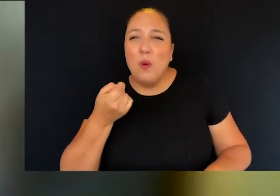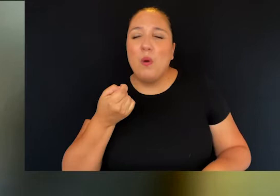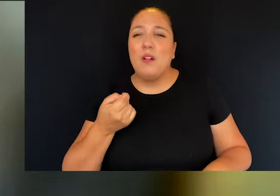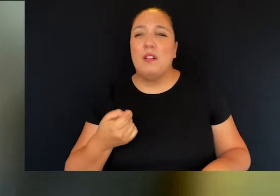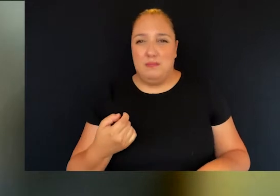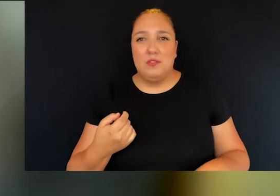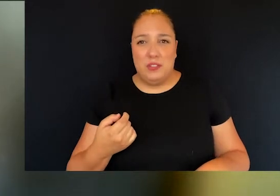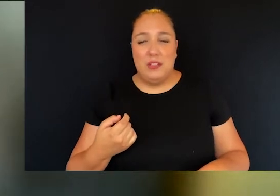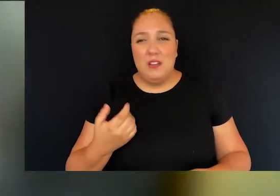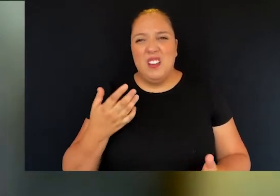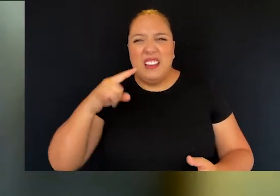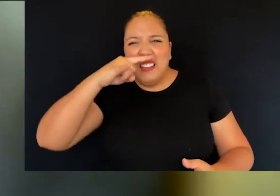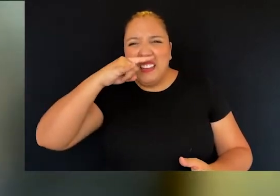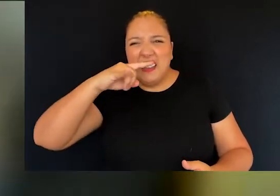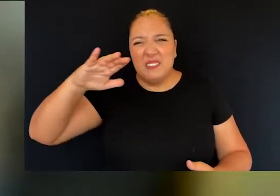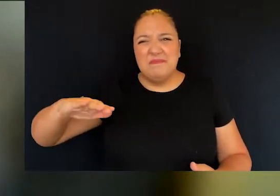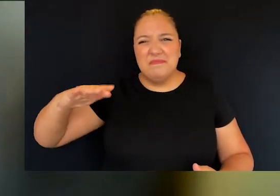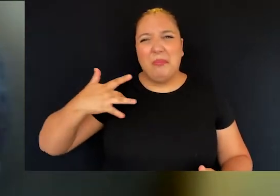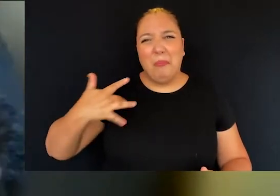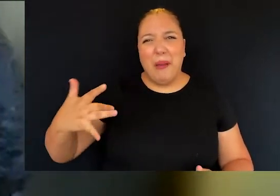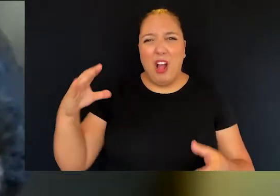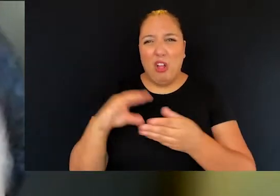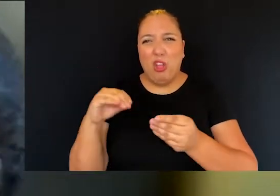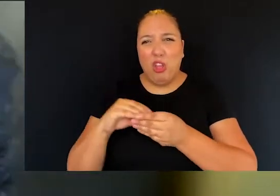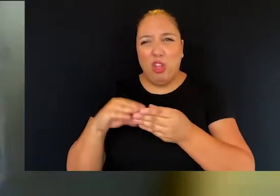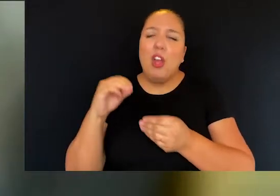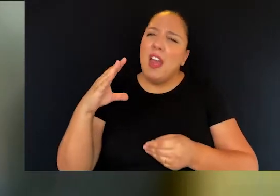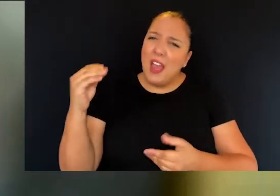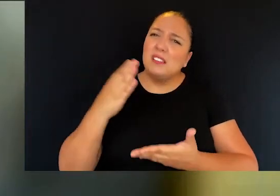We hear kids use it all time and adults as well.